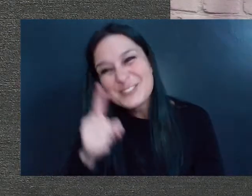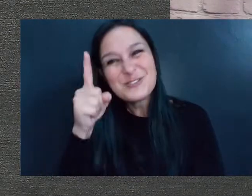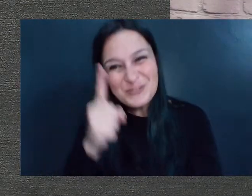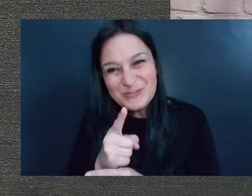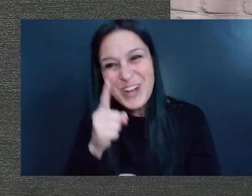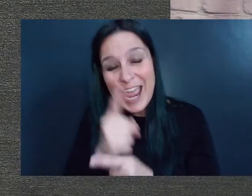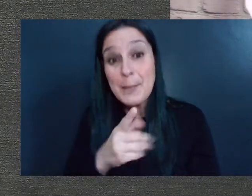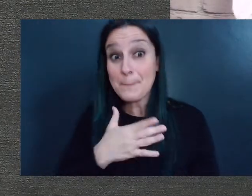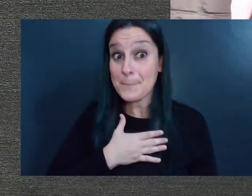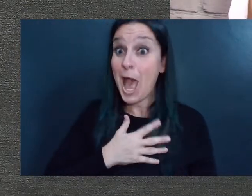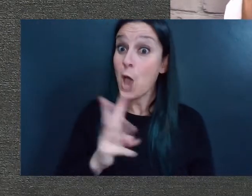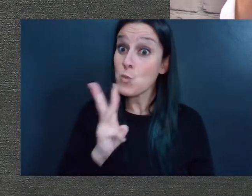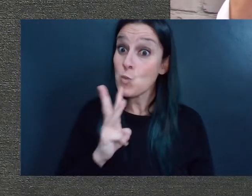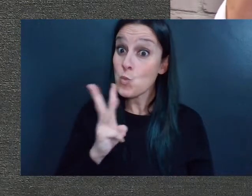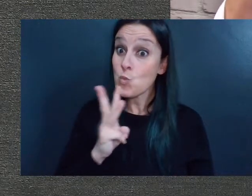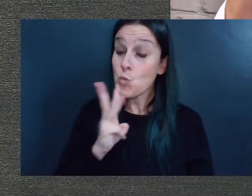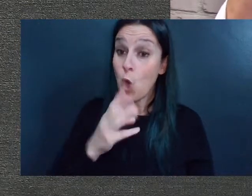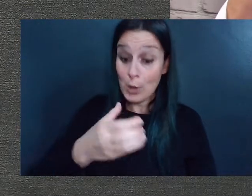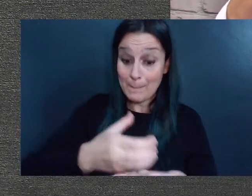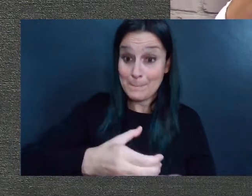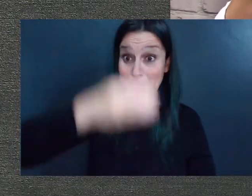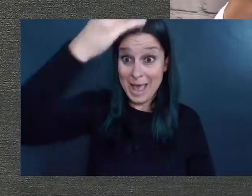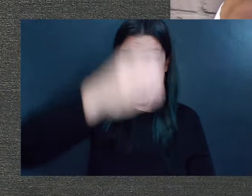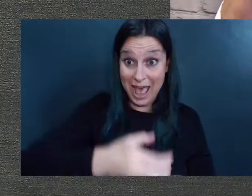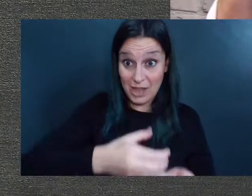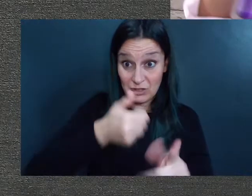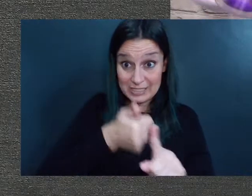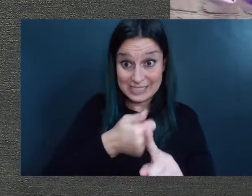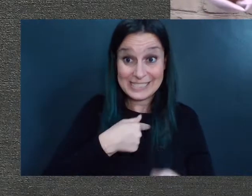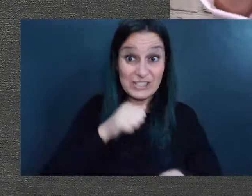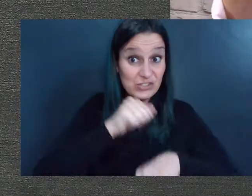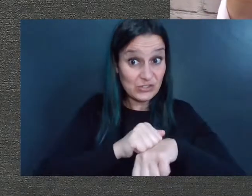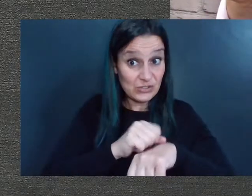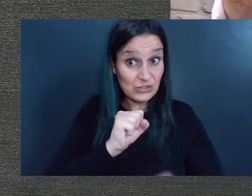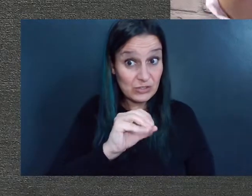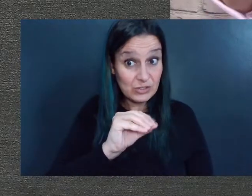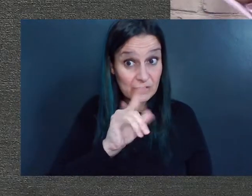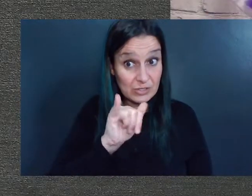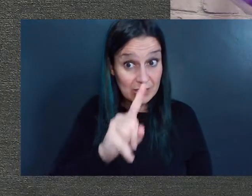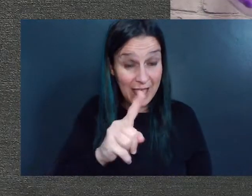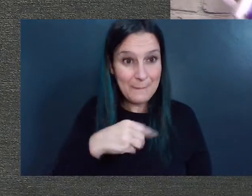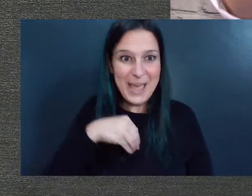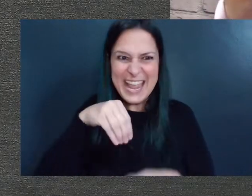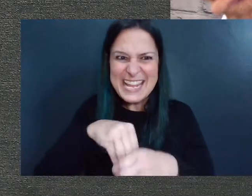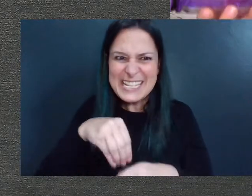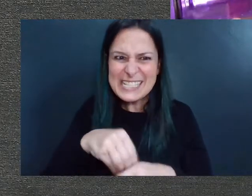My water bottle is a solid, but inside the water bottle is a liquid.